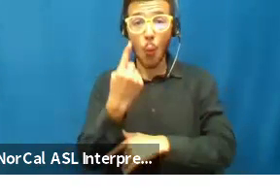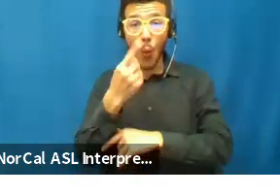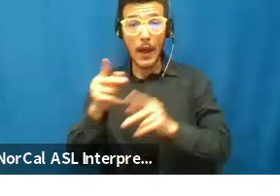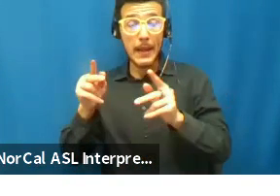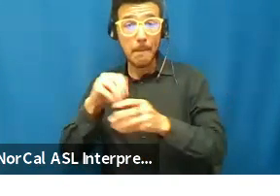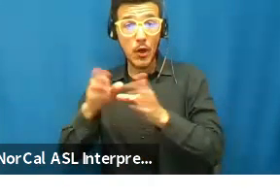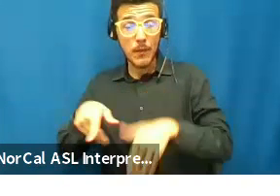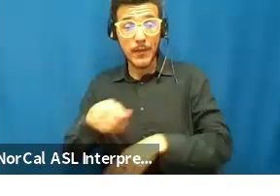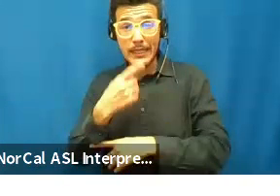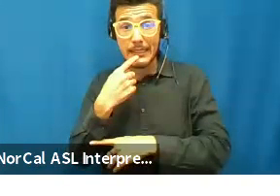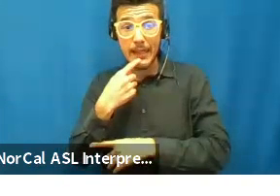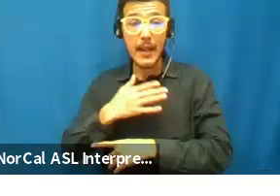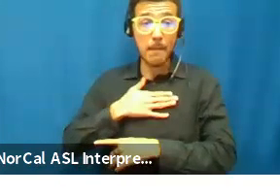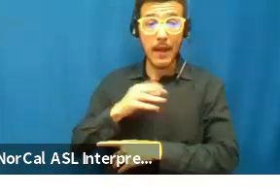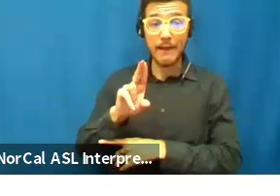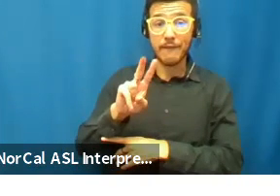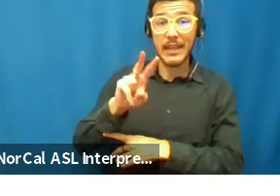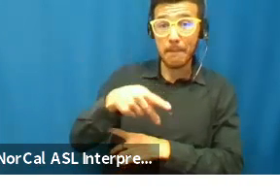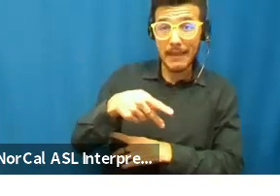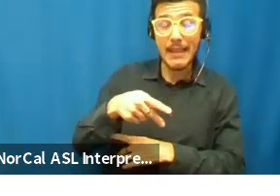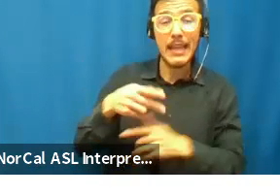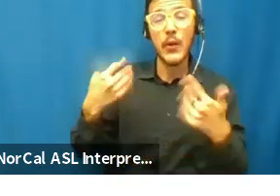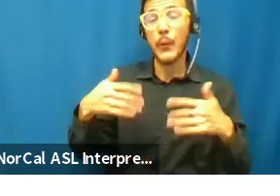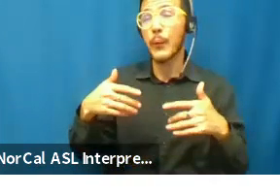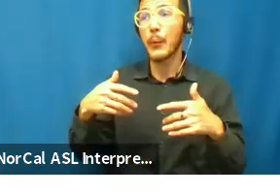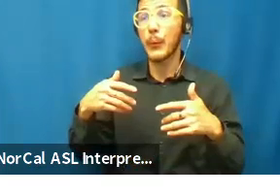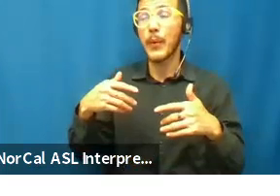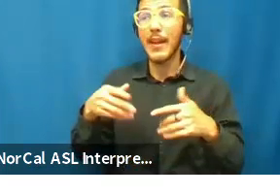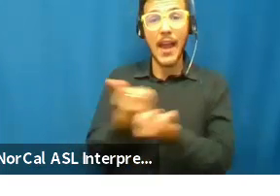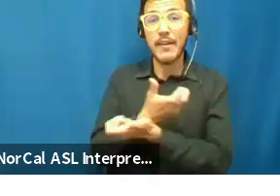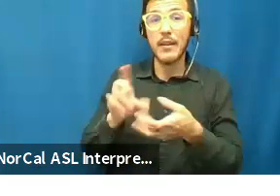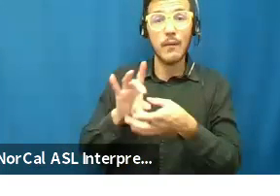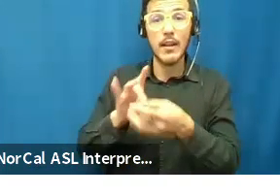or vice president, everything was tied to money and I had to give reports and white papers on